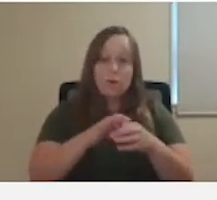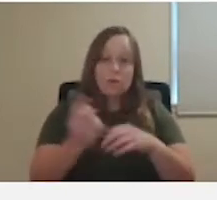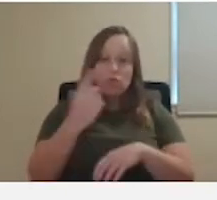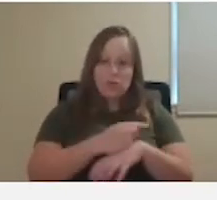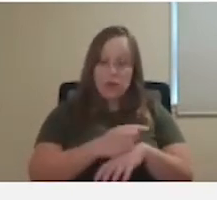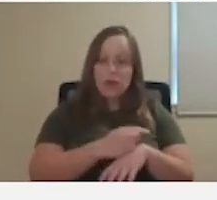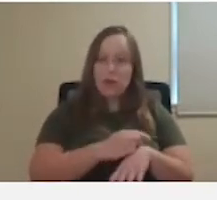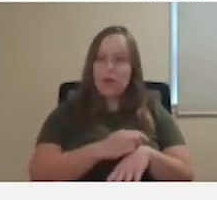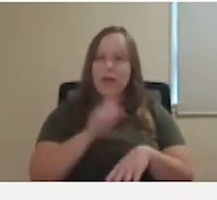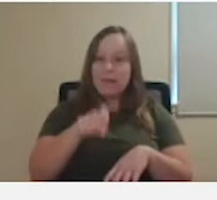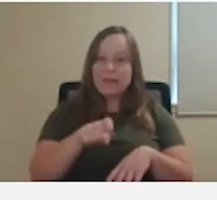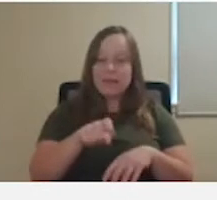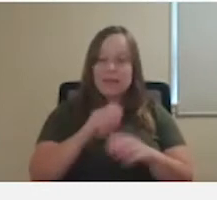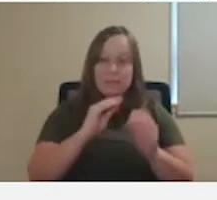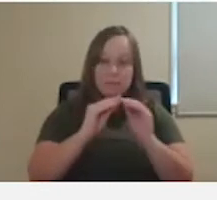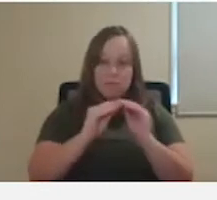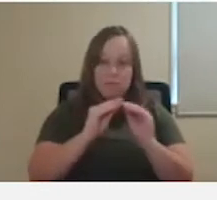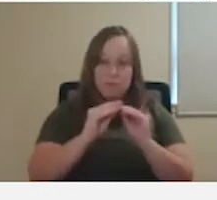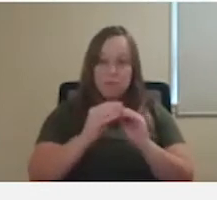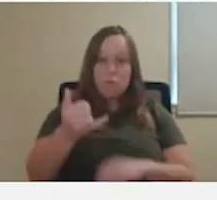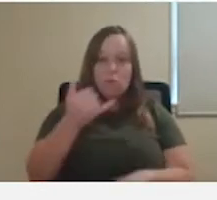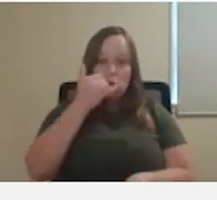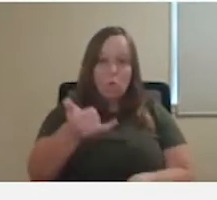need to be remedied, you can call the Election Protection